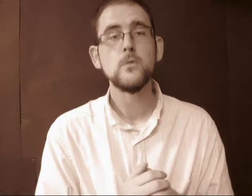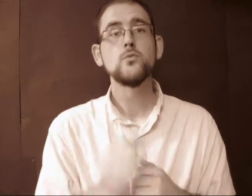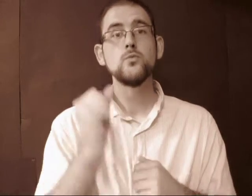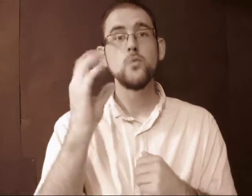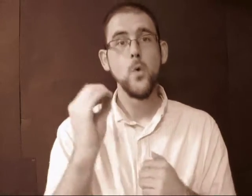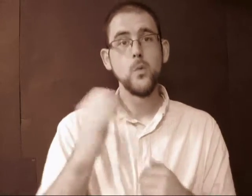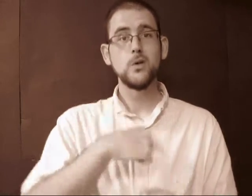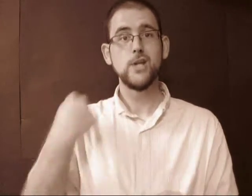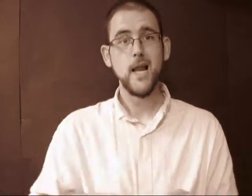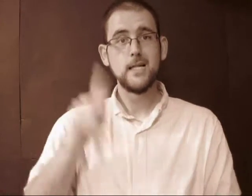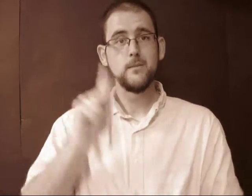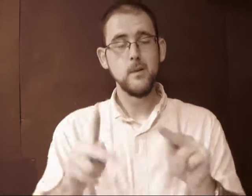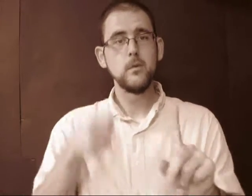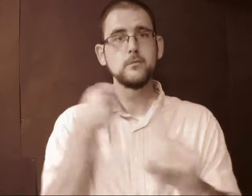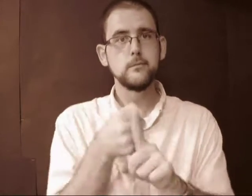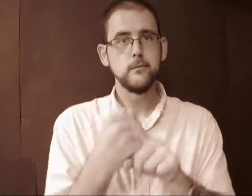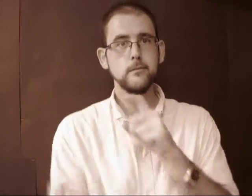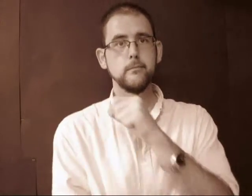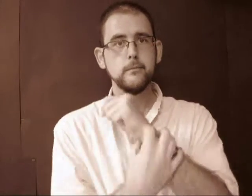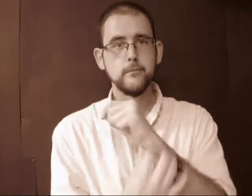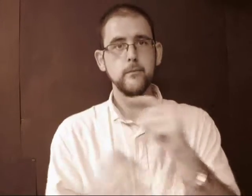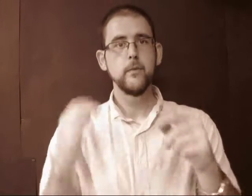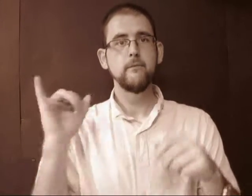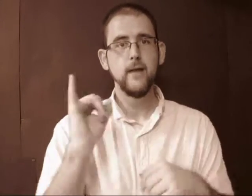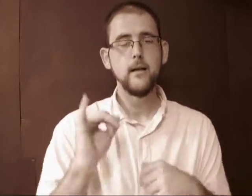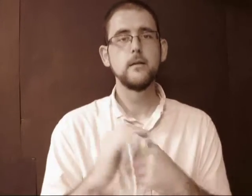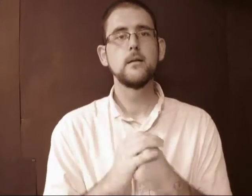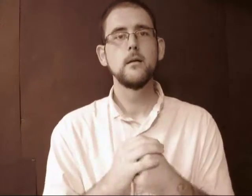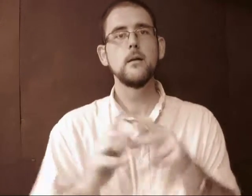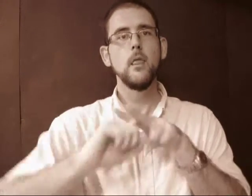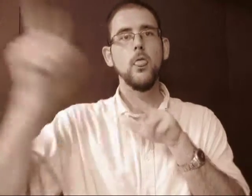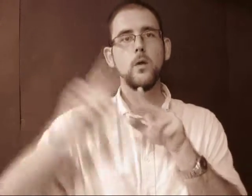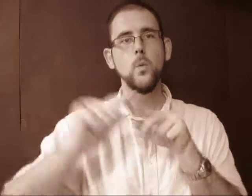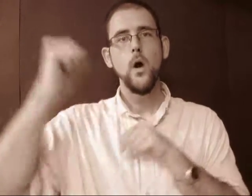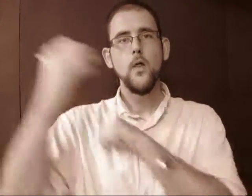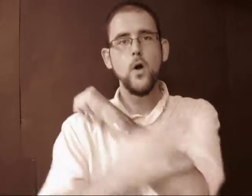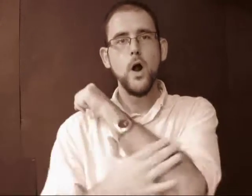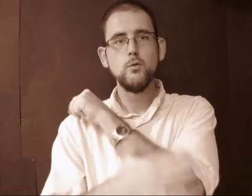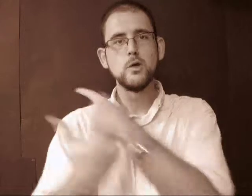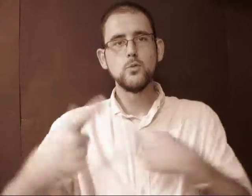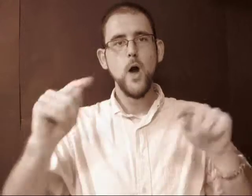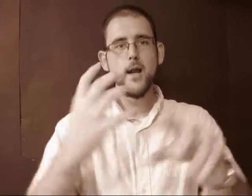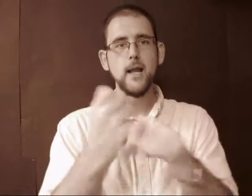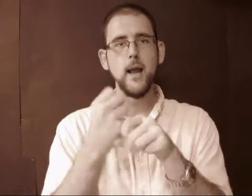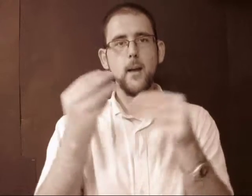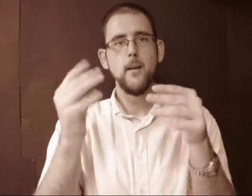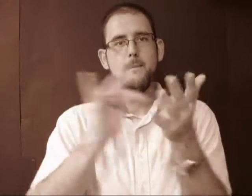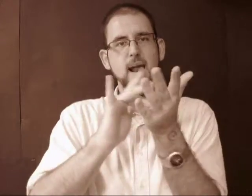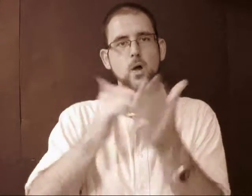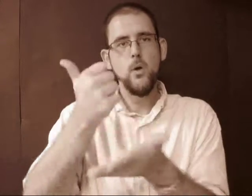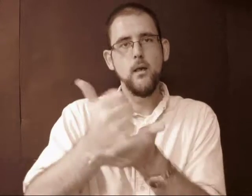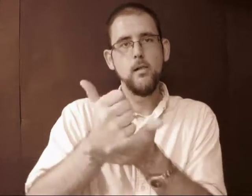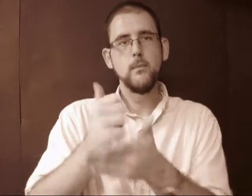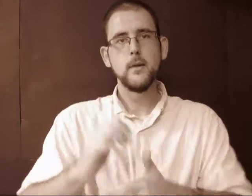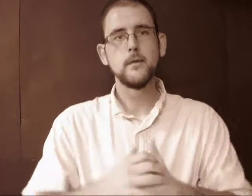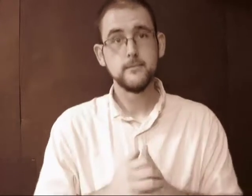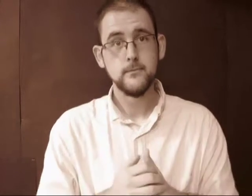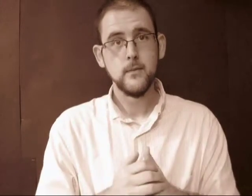So Chinese people who got bitten would leave the country for medical help,